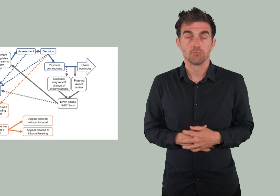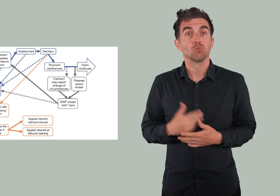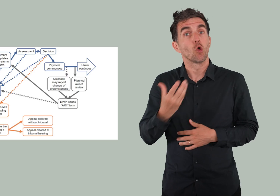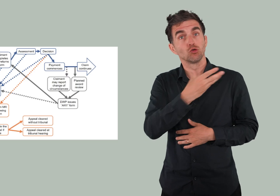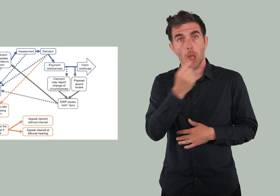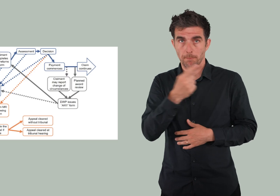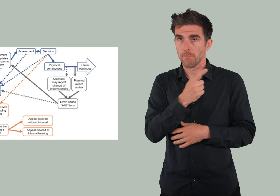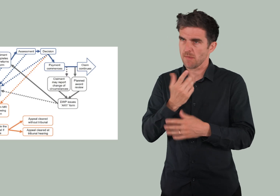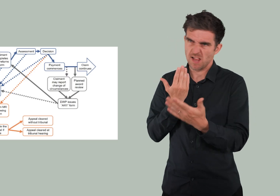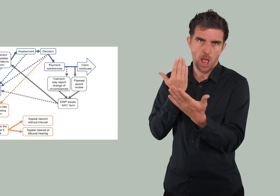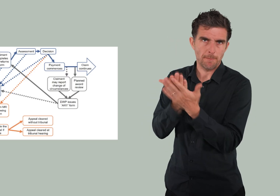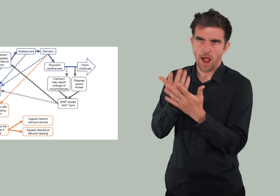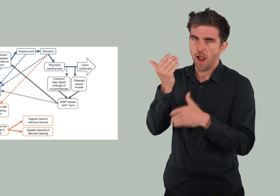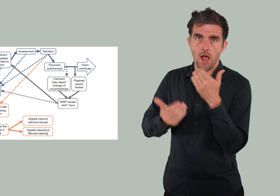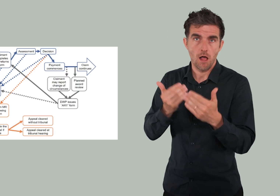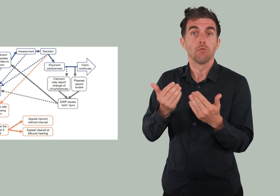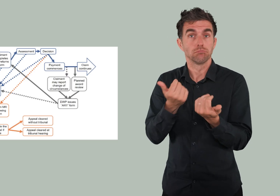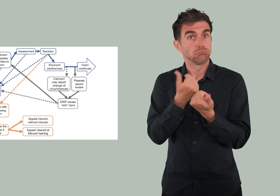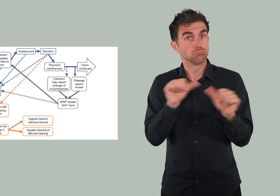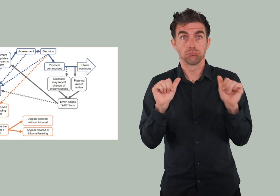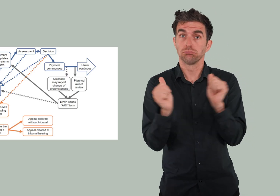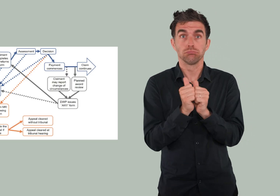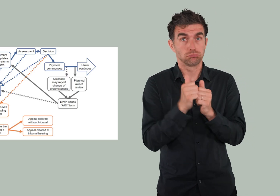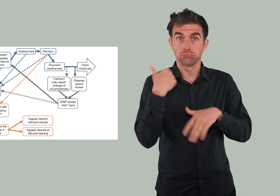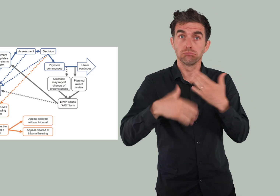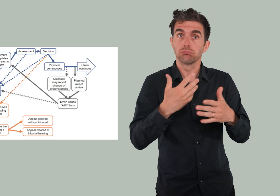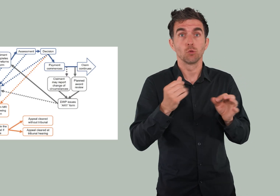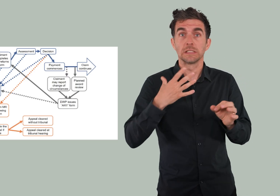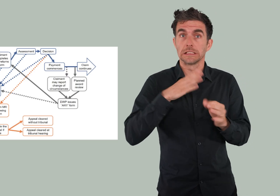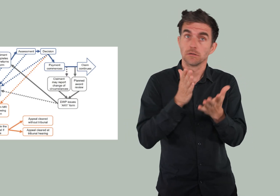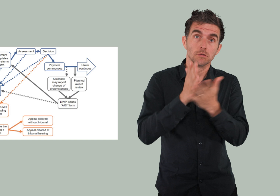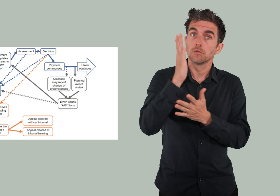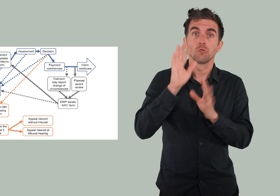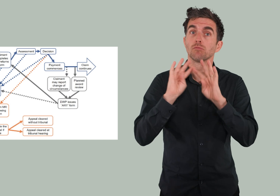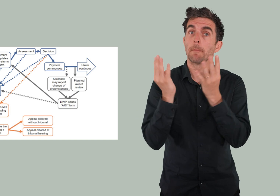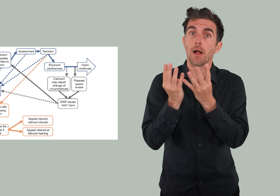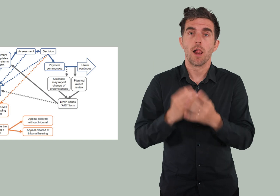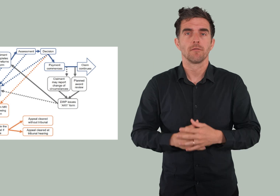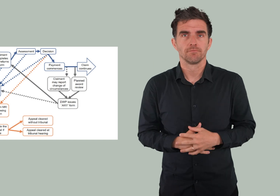12. Some appeals are cleared without a tribunal hearing,